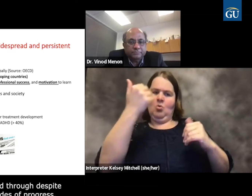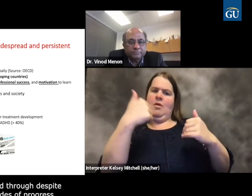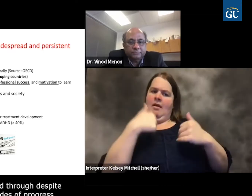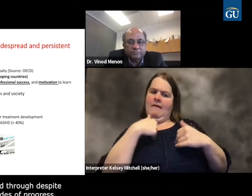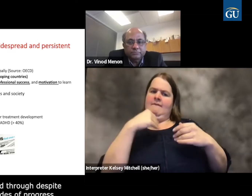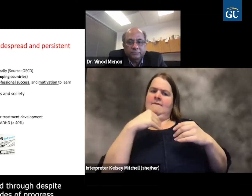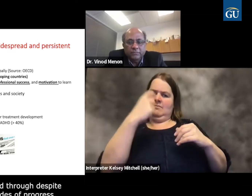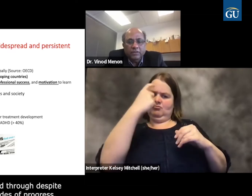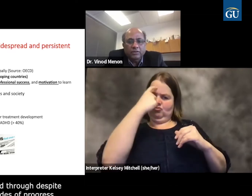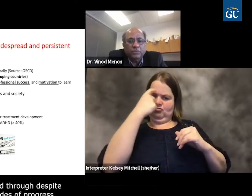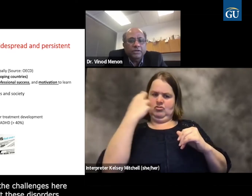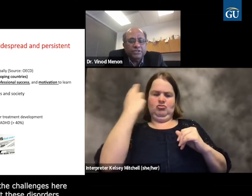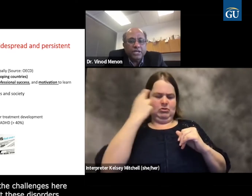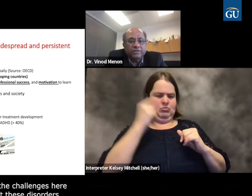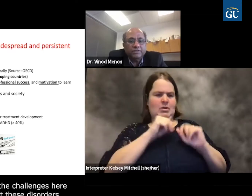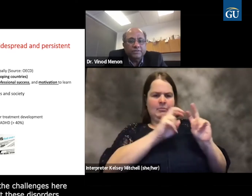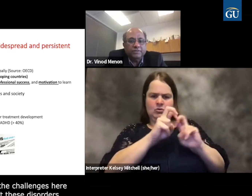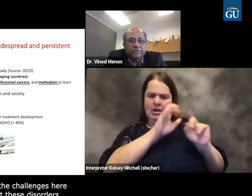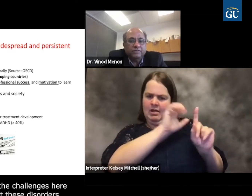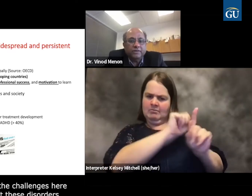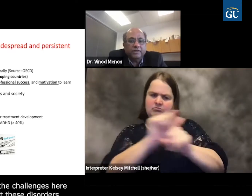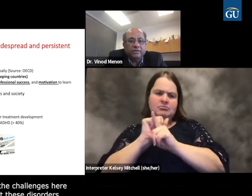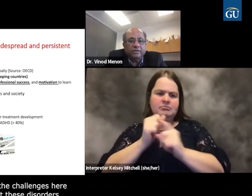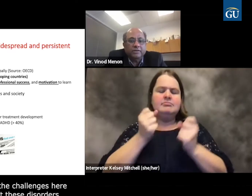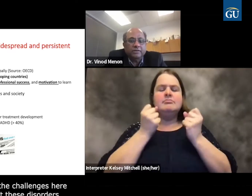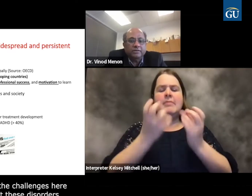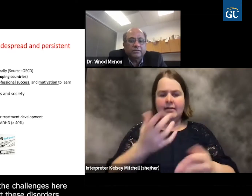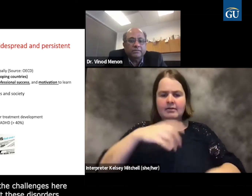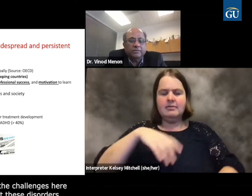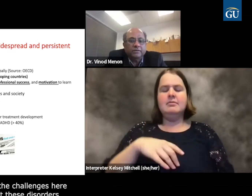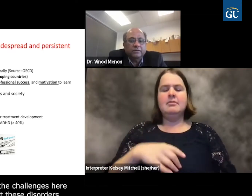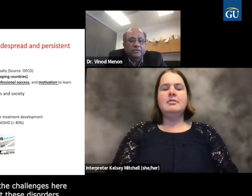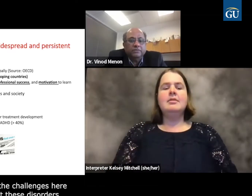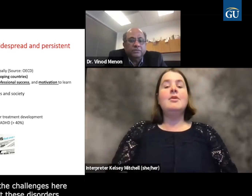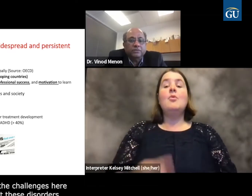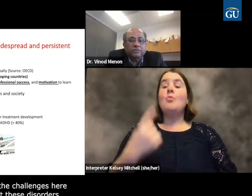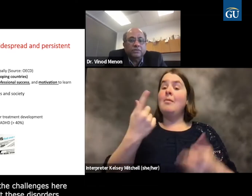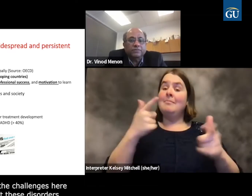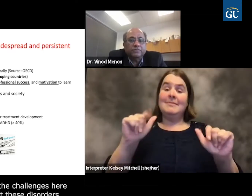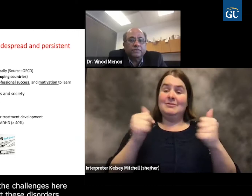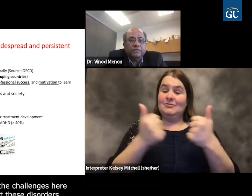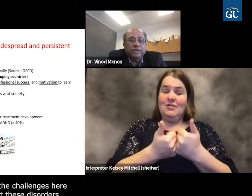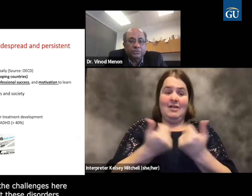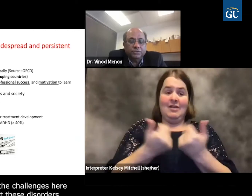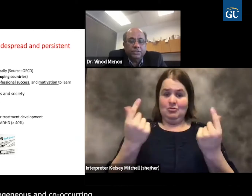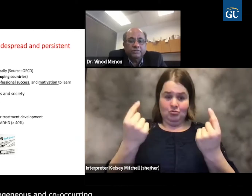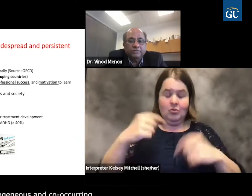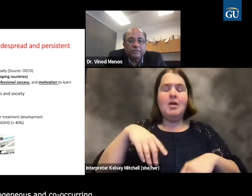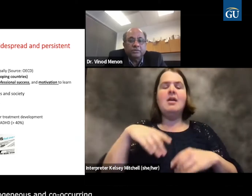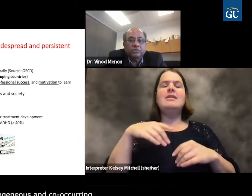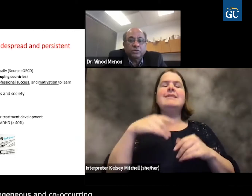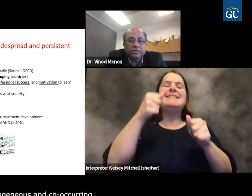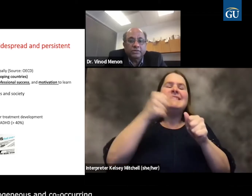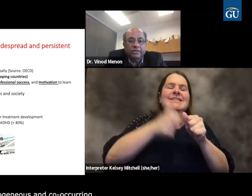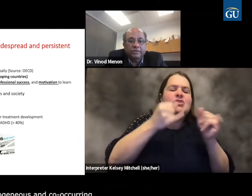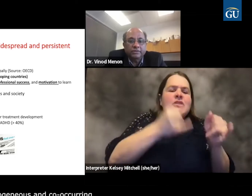progress one of the challenges here is that these